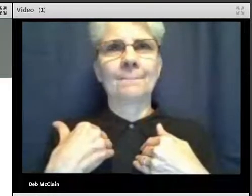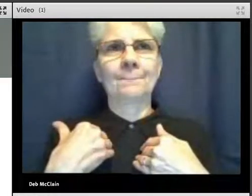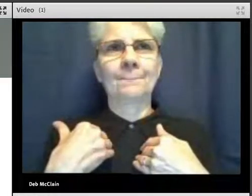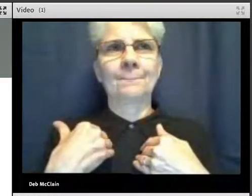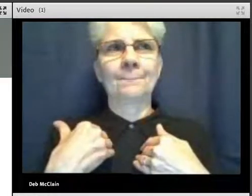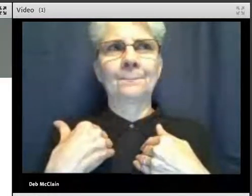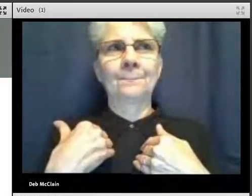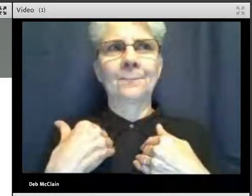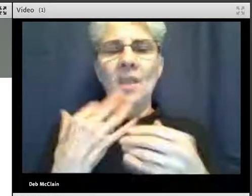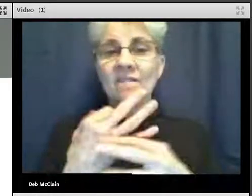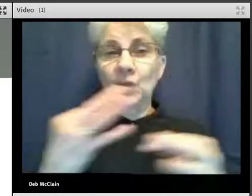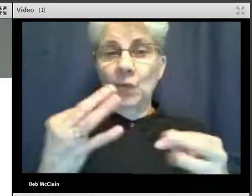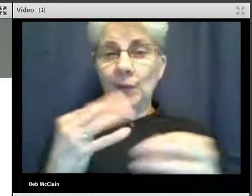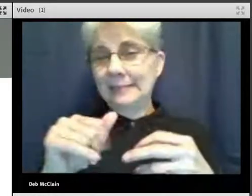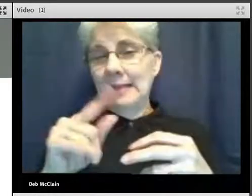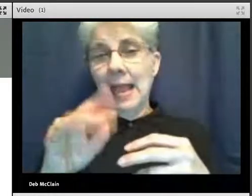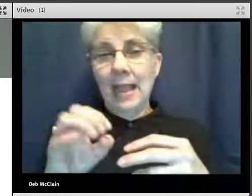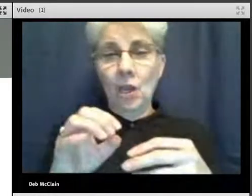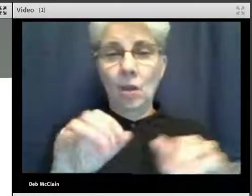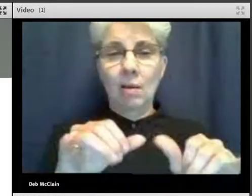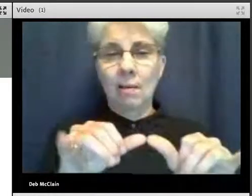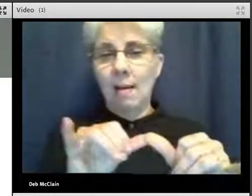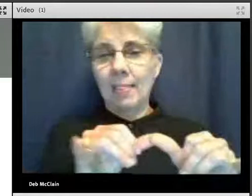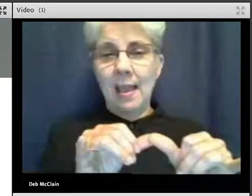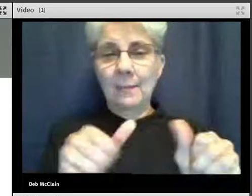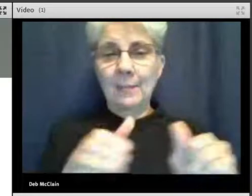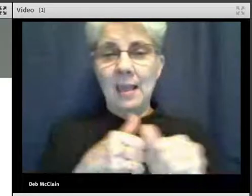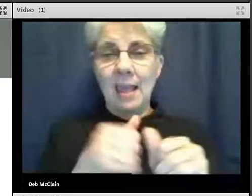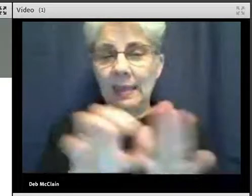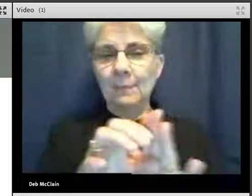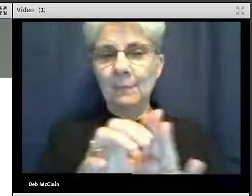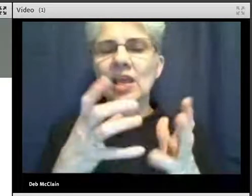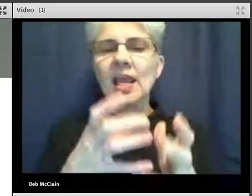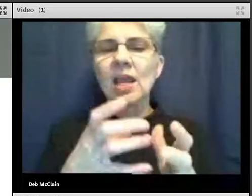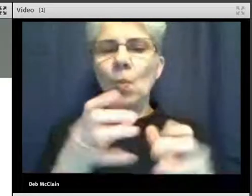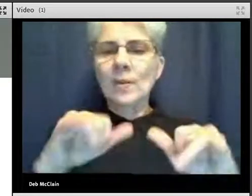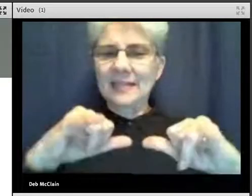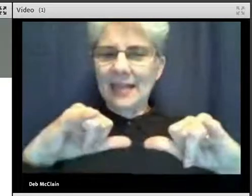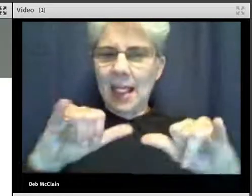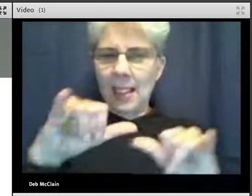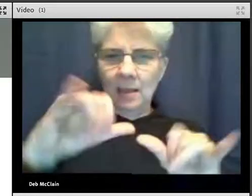when you have the free style alignment behind the image. It wants it aligned.